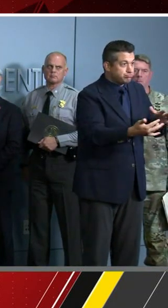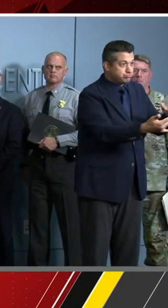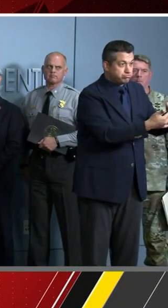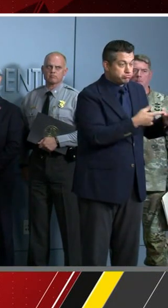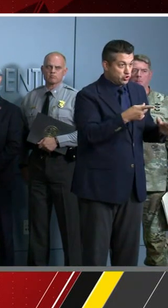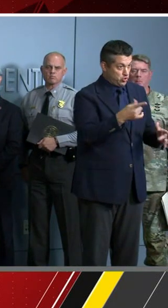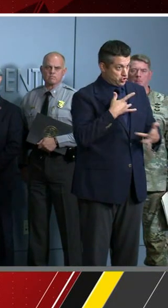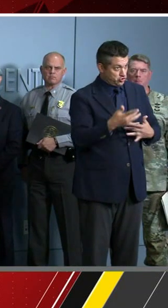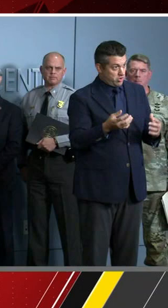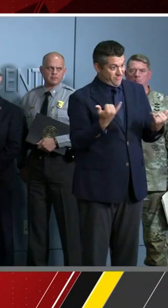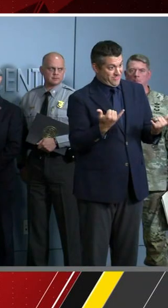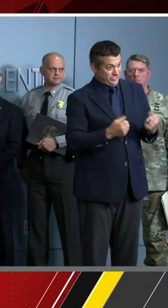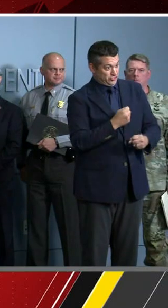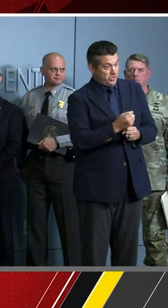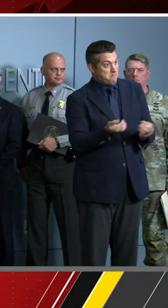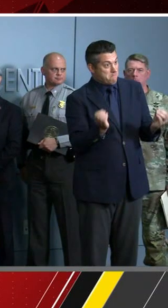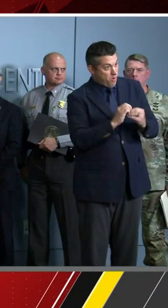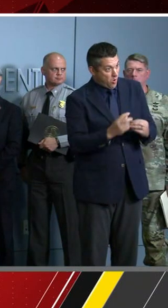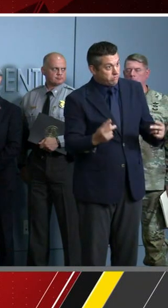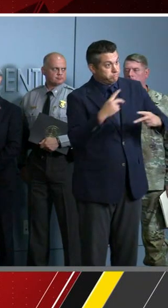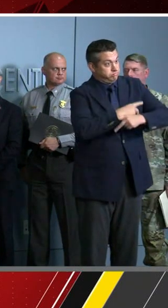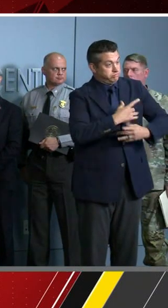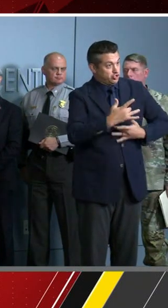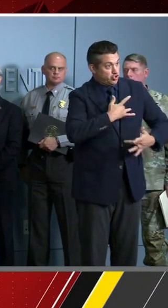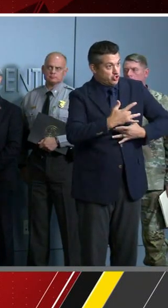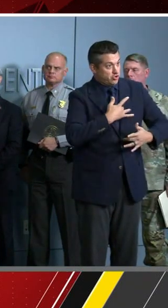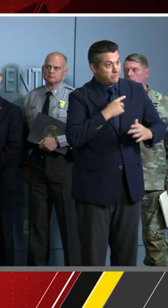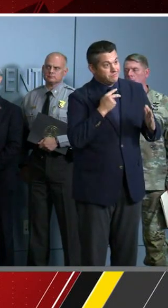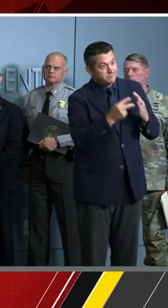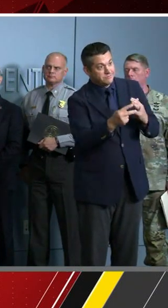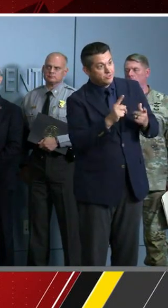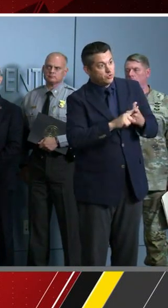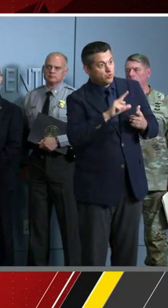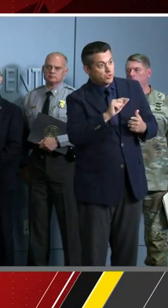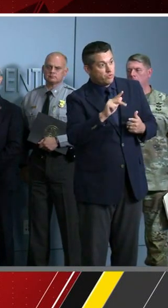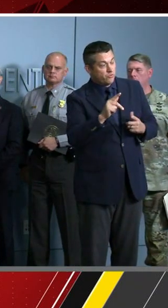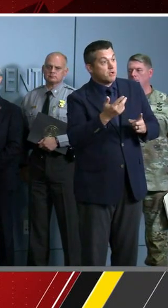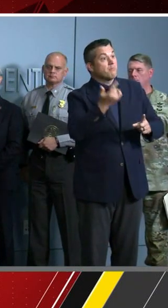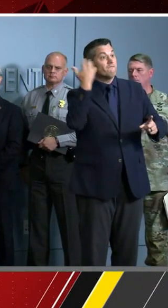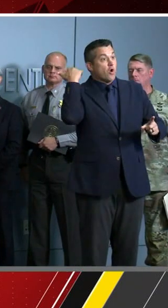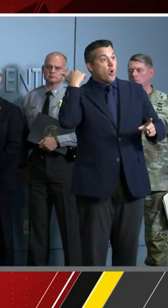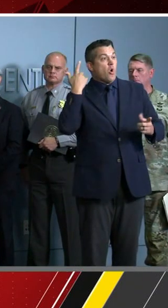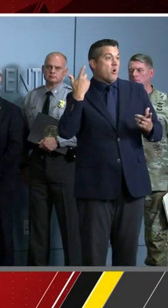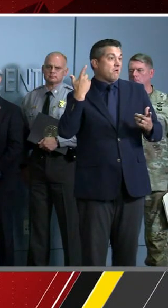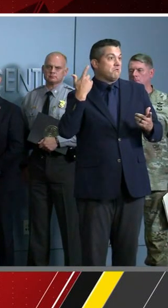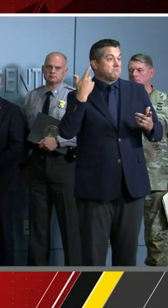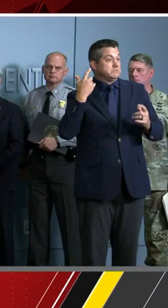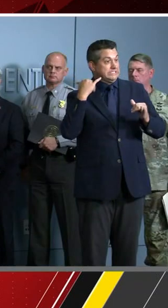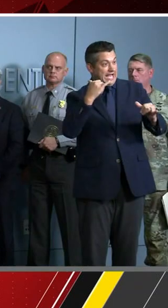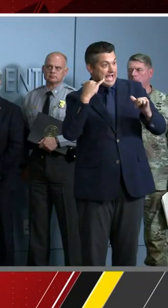potential impact on our state? Are you more concerned about